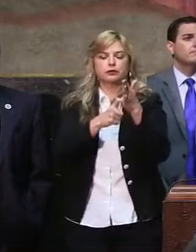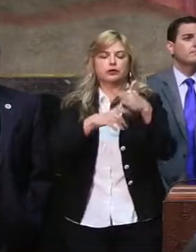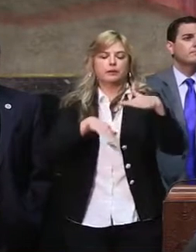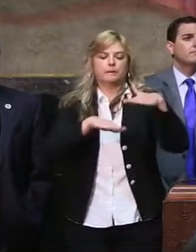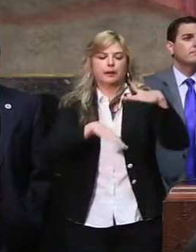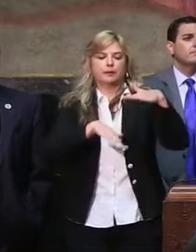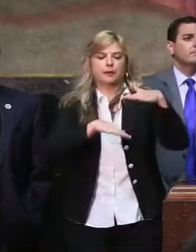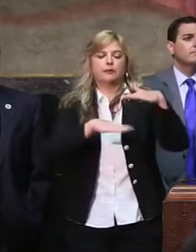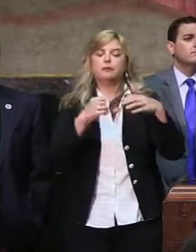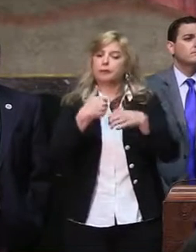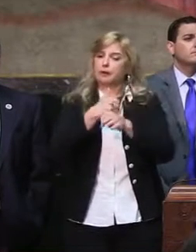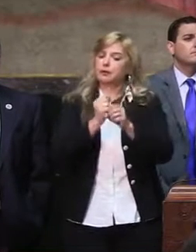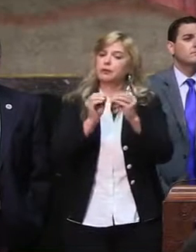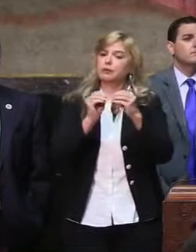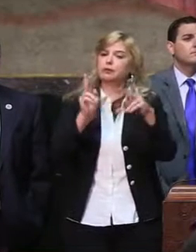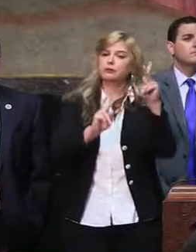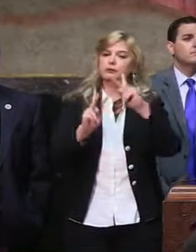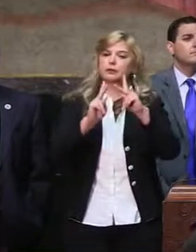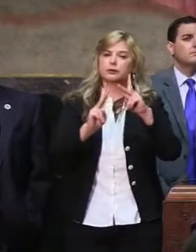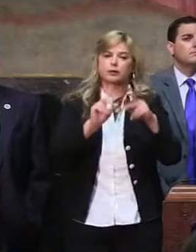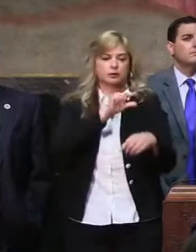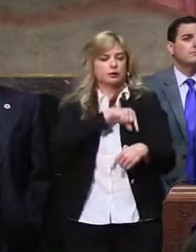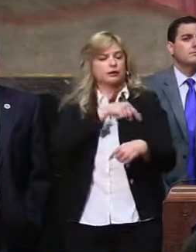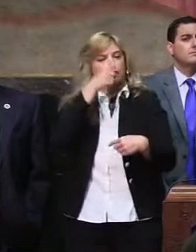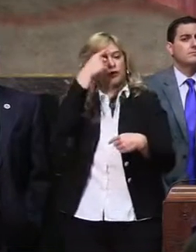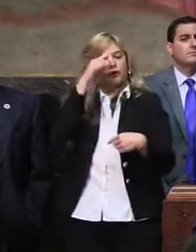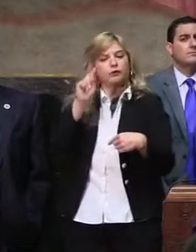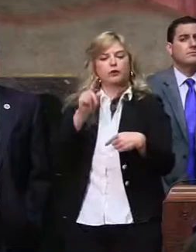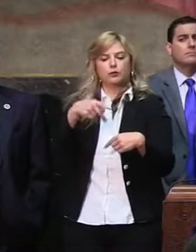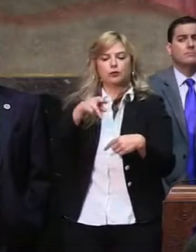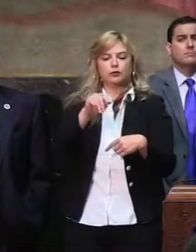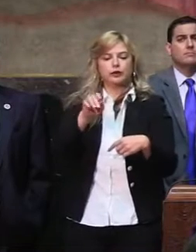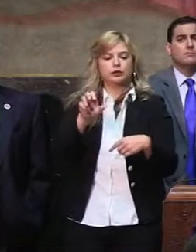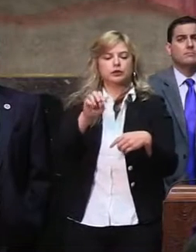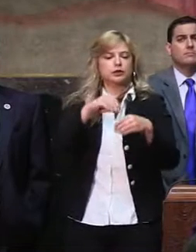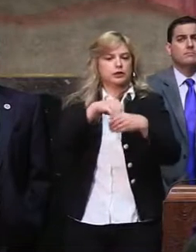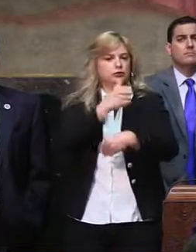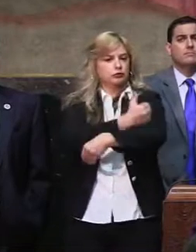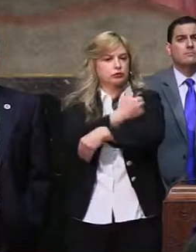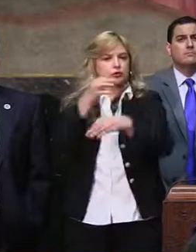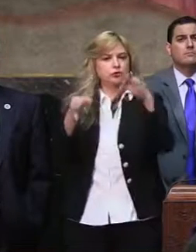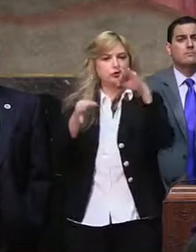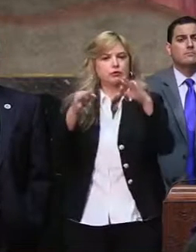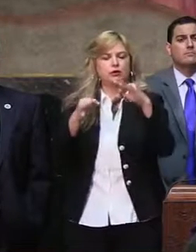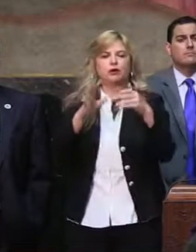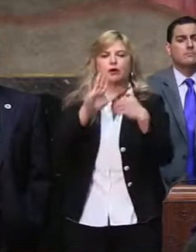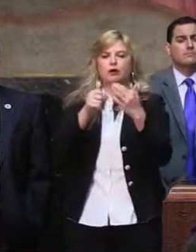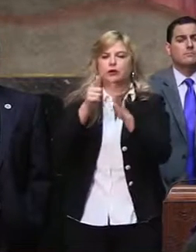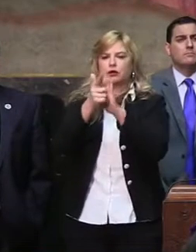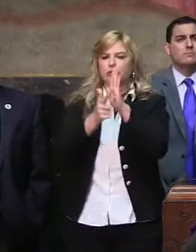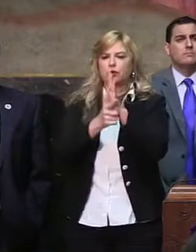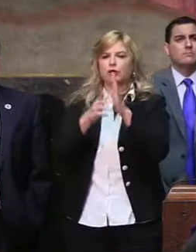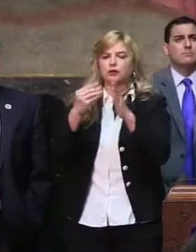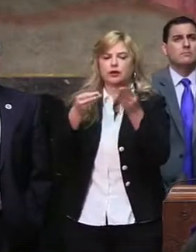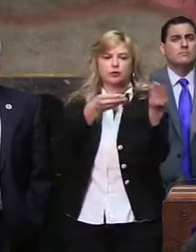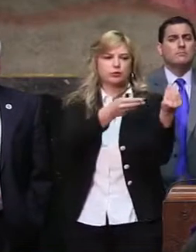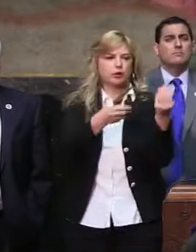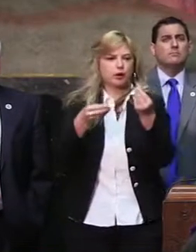probation and drug court bringing our laws for corruption property crimes in line with other states reducing the